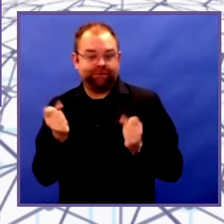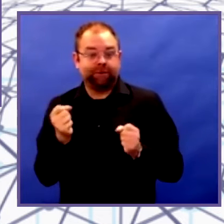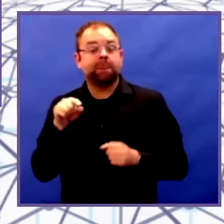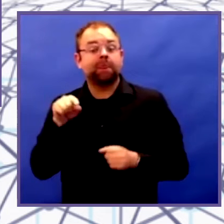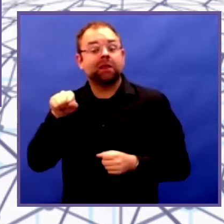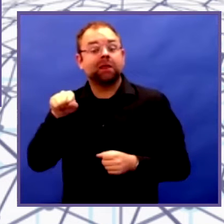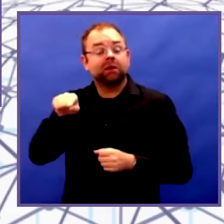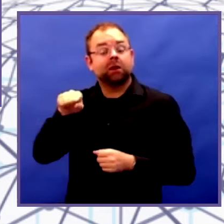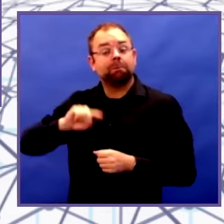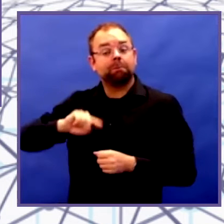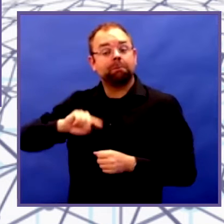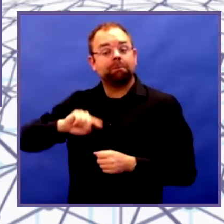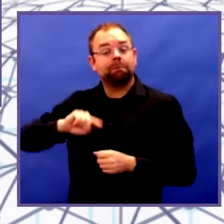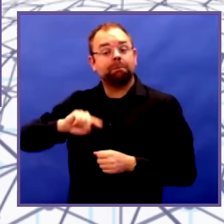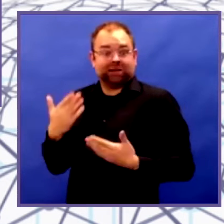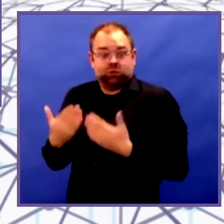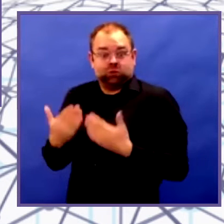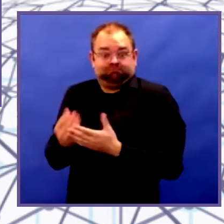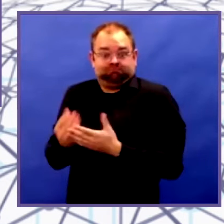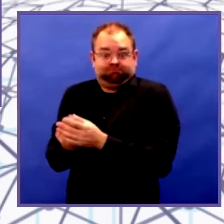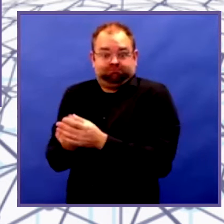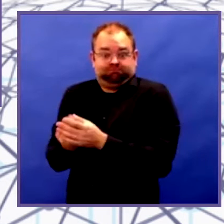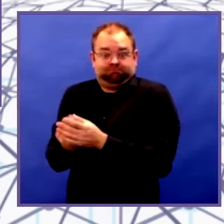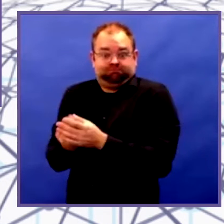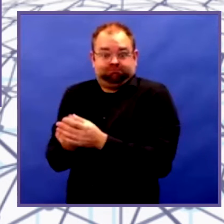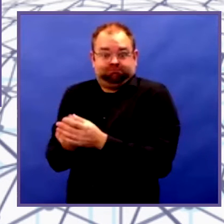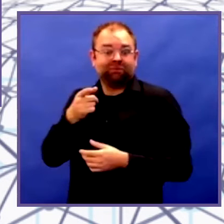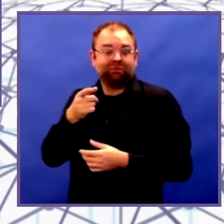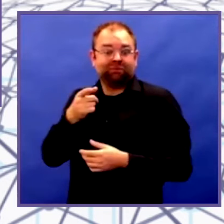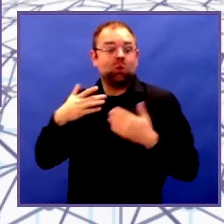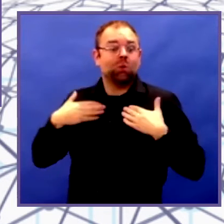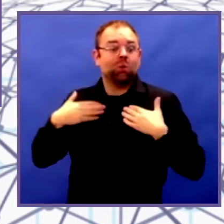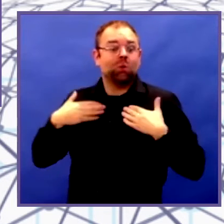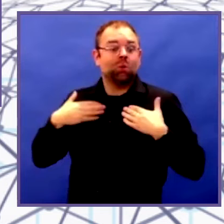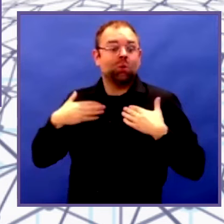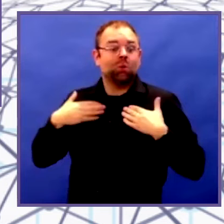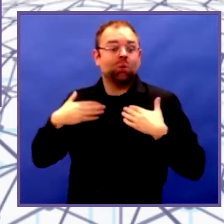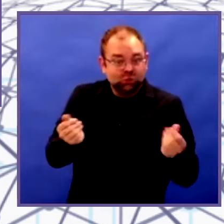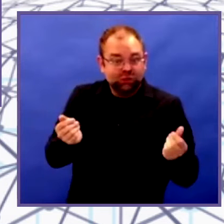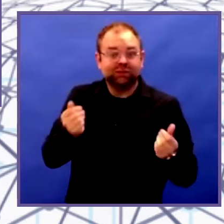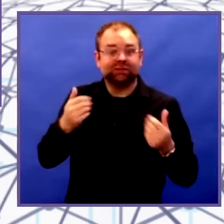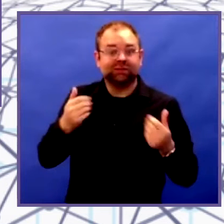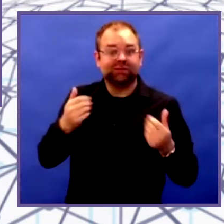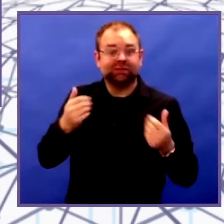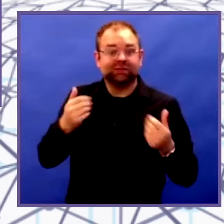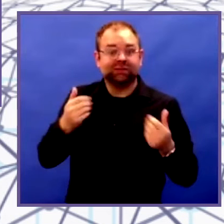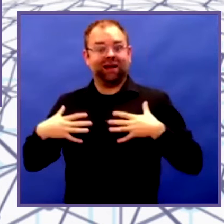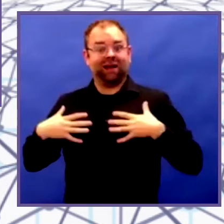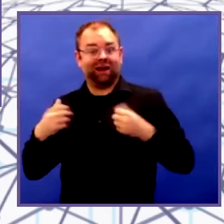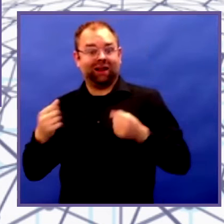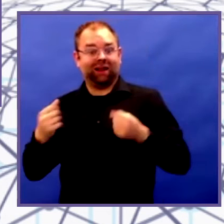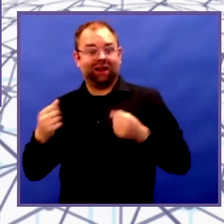we know we are collectively lagging in meeting the Sustainable Development Goals, we need to think differently.